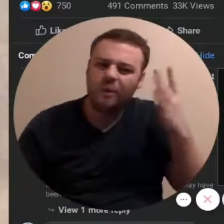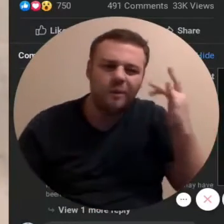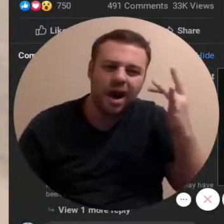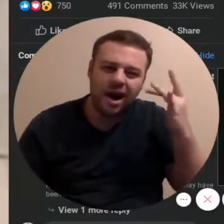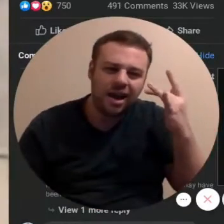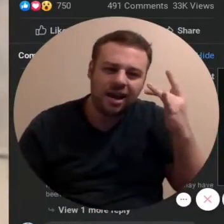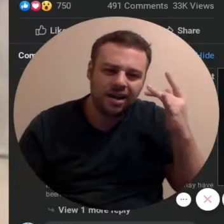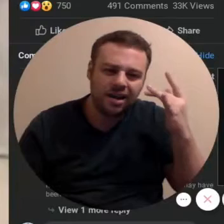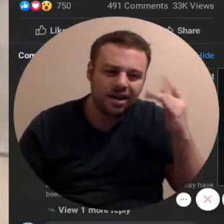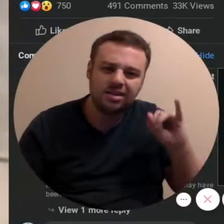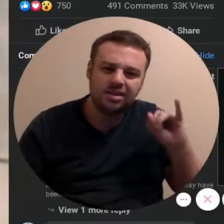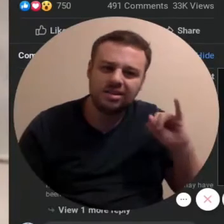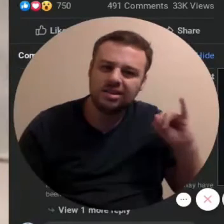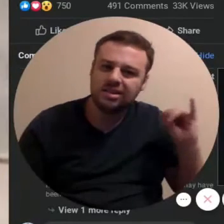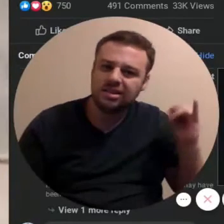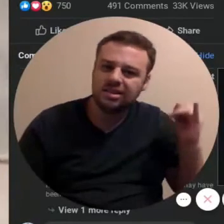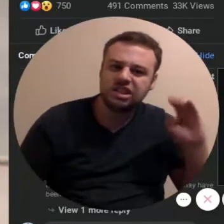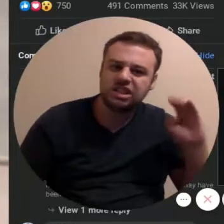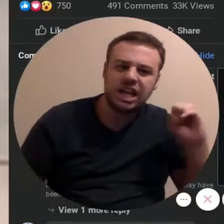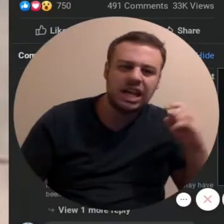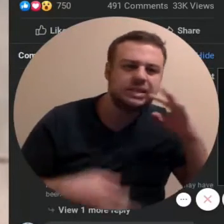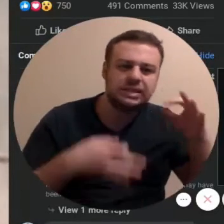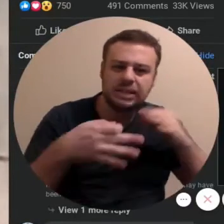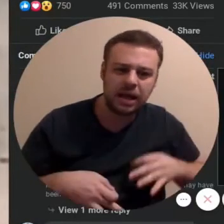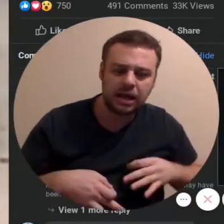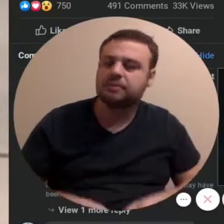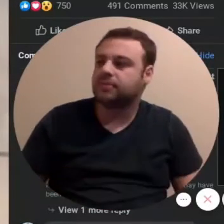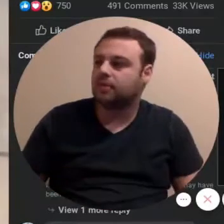Julie: I think Janice can answer that one. Janice: Okay, so the reason why they hang upside down